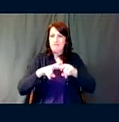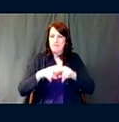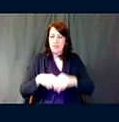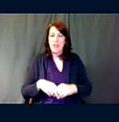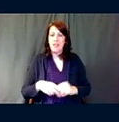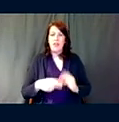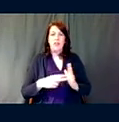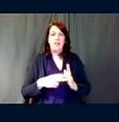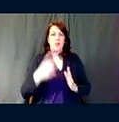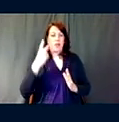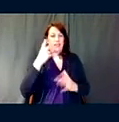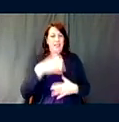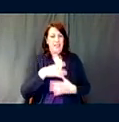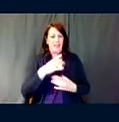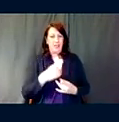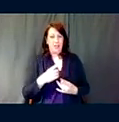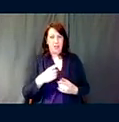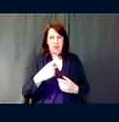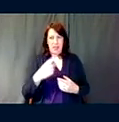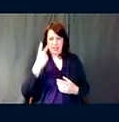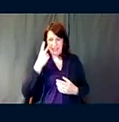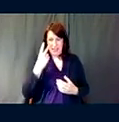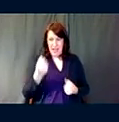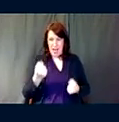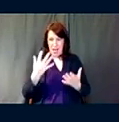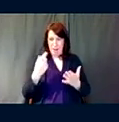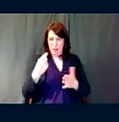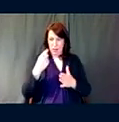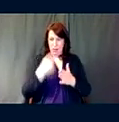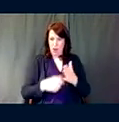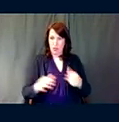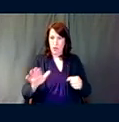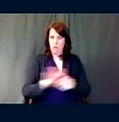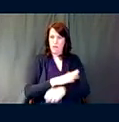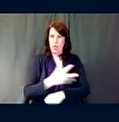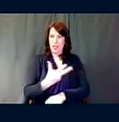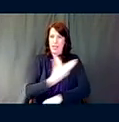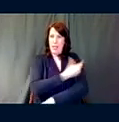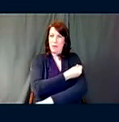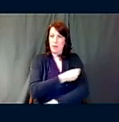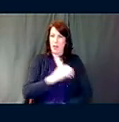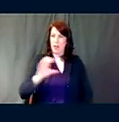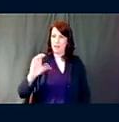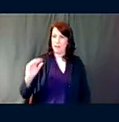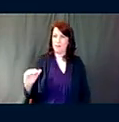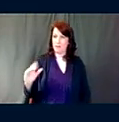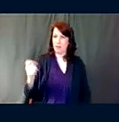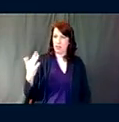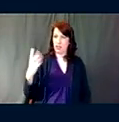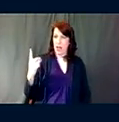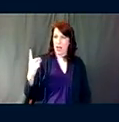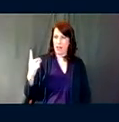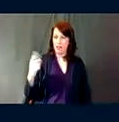CAN SEE IN THE NEXT SLIDE IF YOU CALCULATE HOW MUCH IT COSTS TO